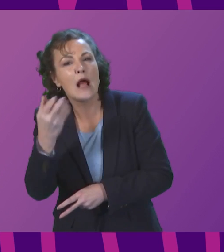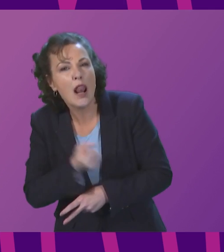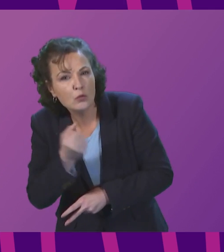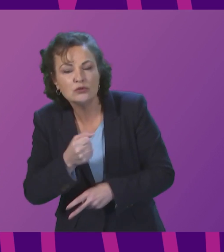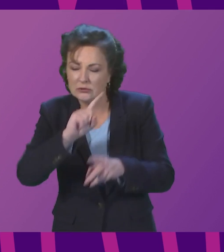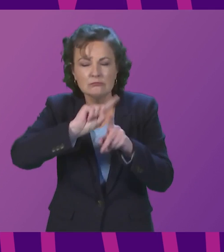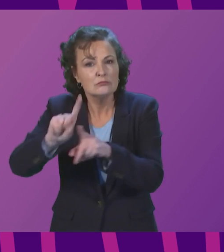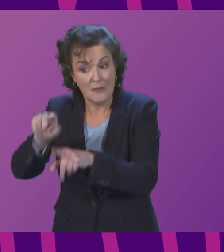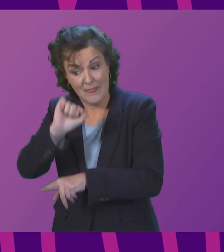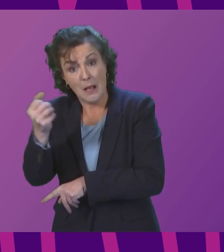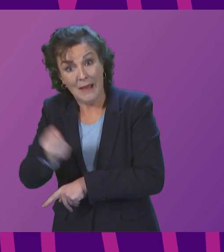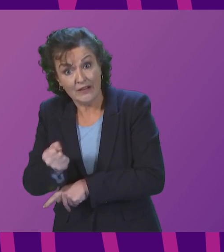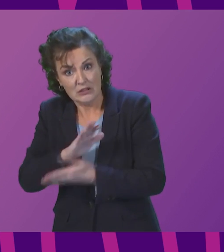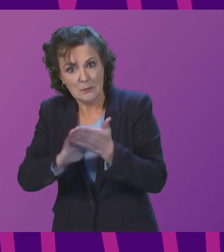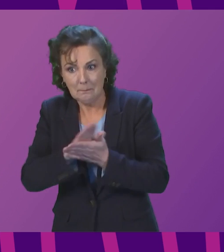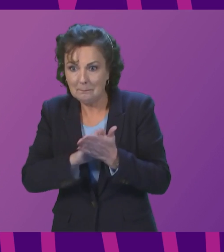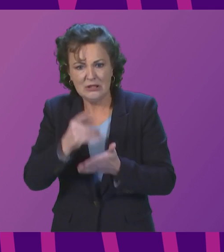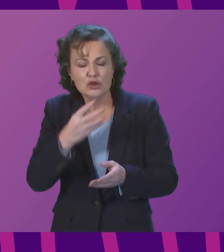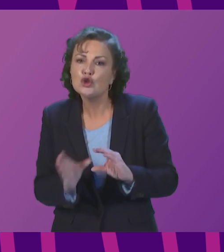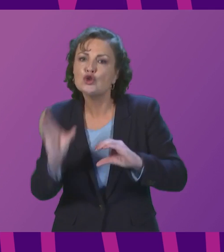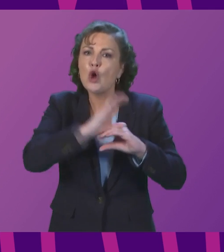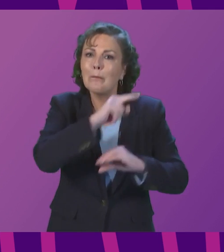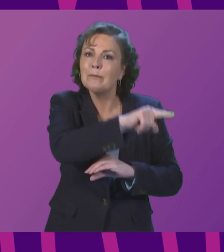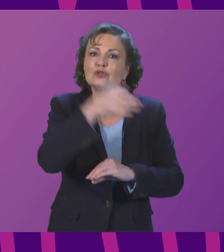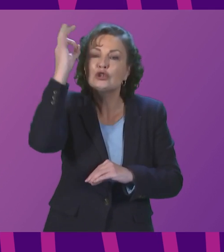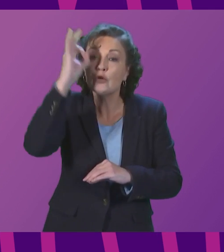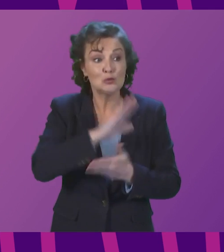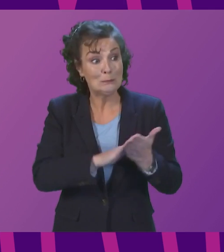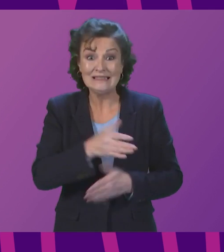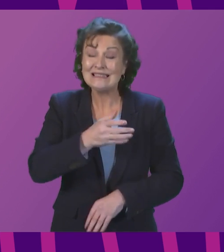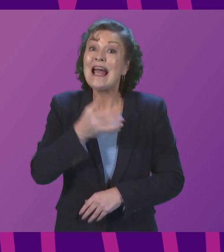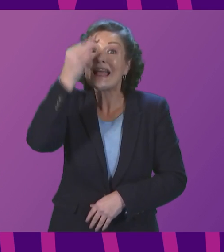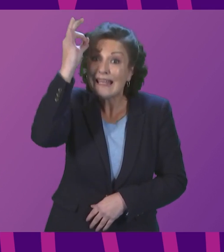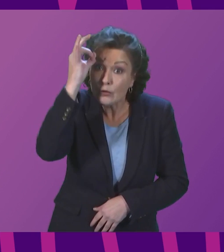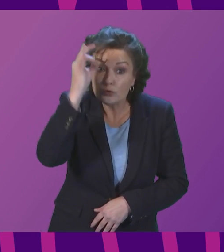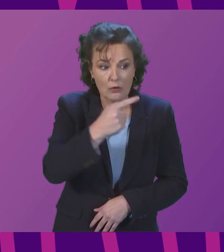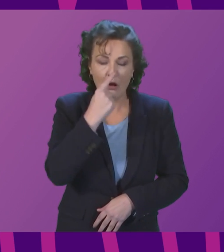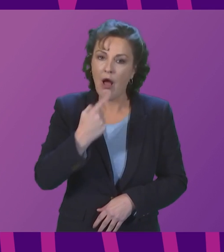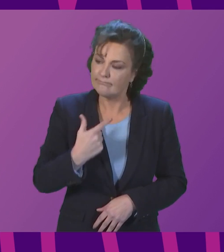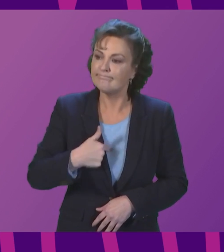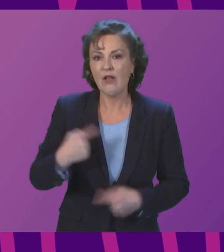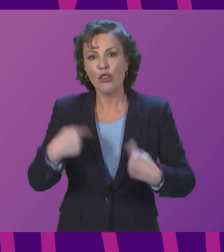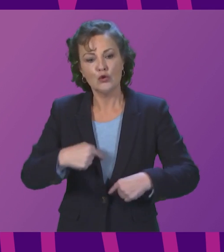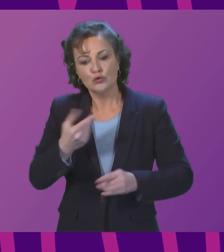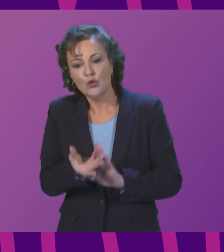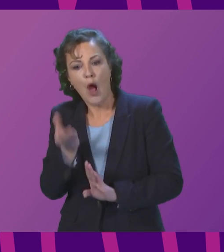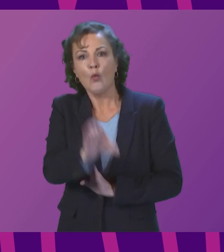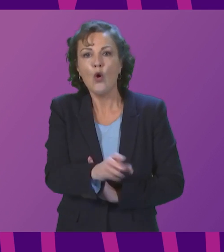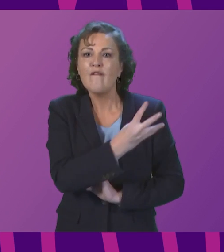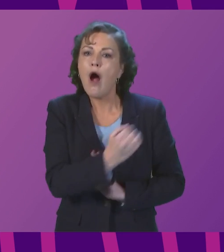welfare fund, which would give councils the ability to award £400 to those whom the scheme does not cover but who struggle to pay their bills.